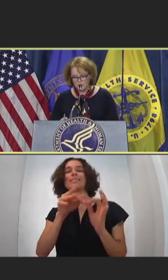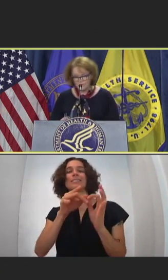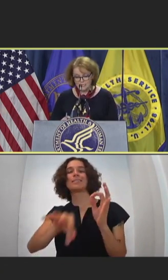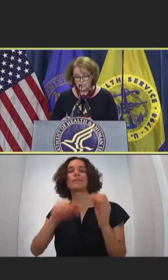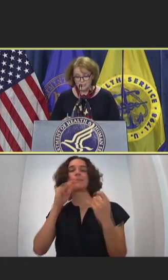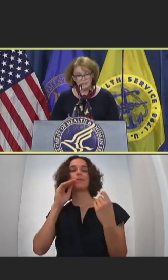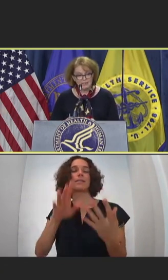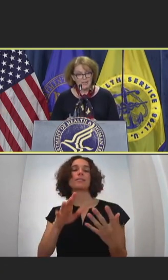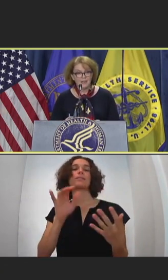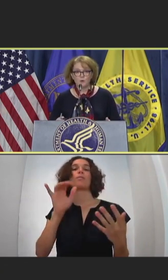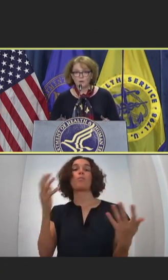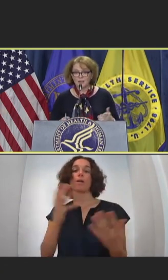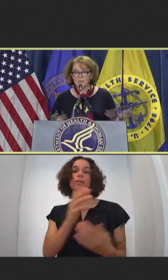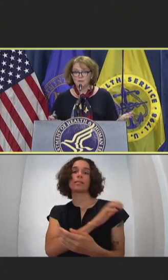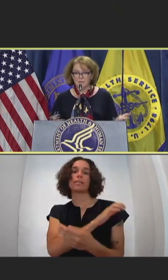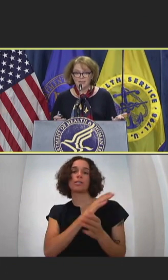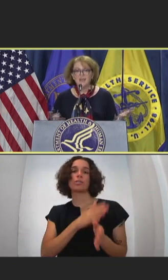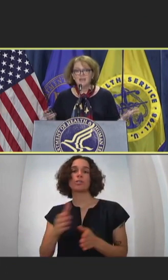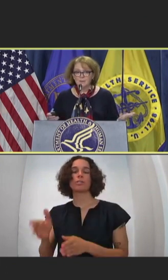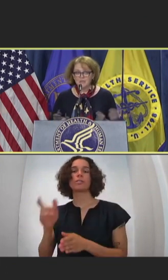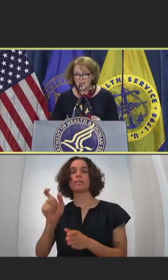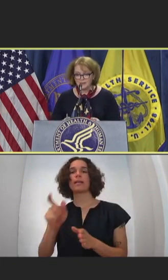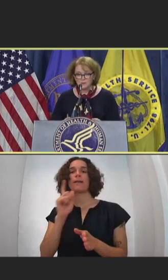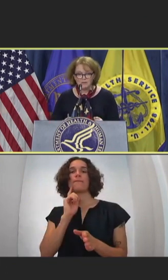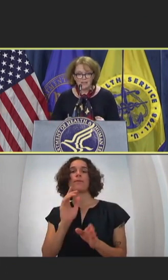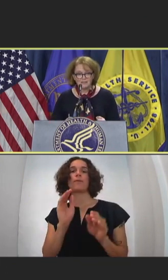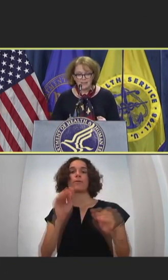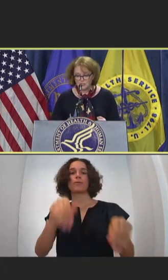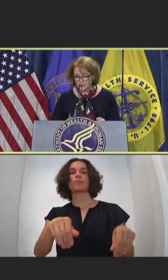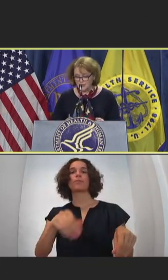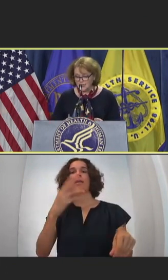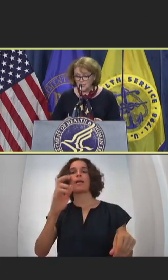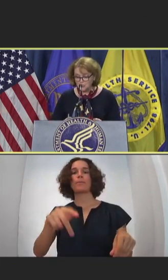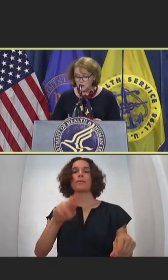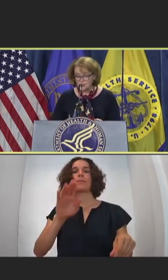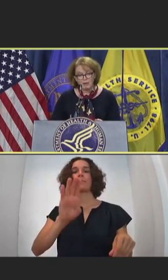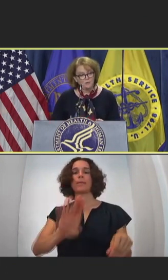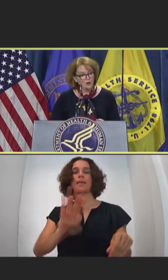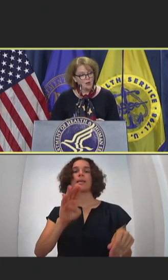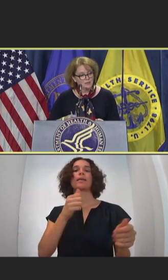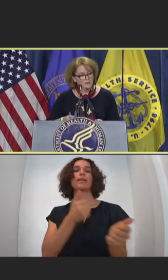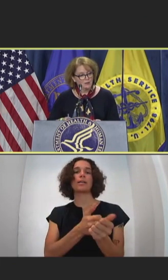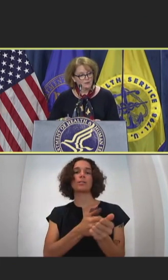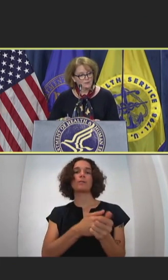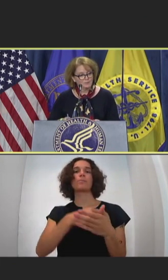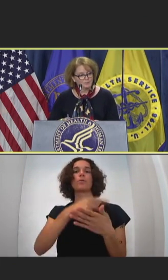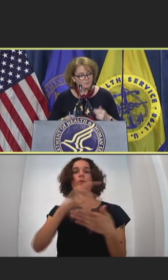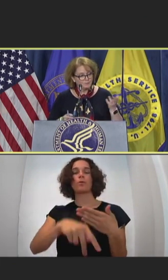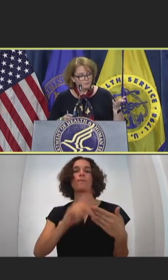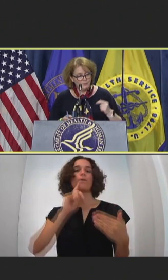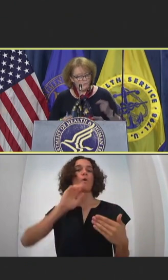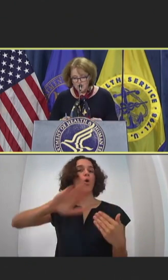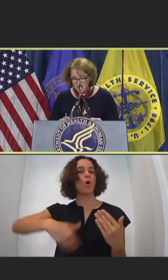clinicians need in order to implement hepatitis B vaccination catch-up program for all adults.